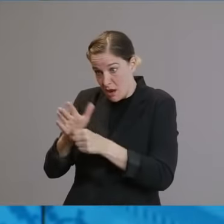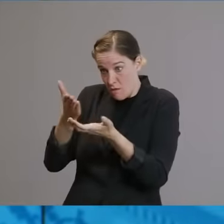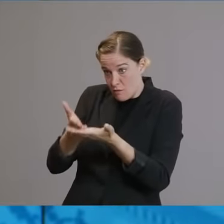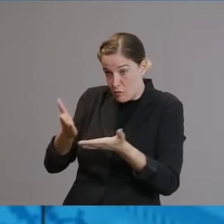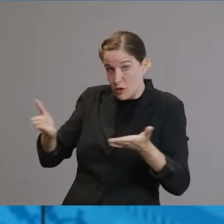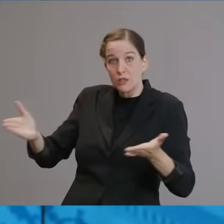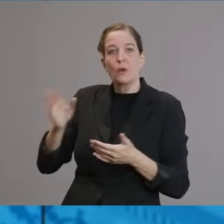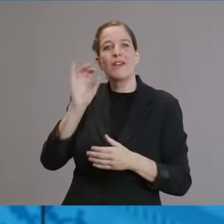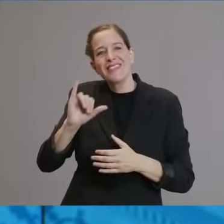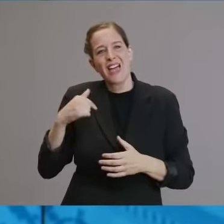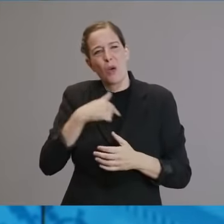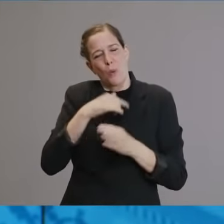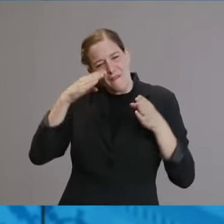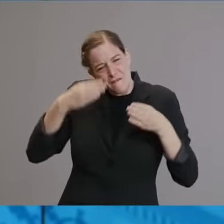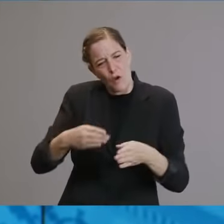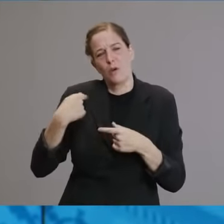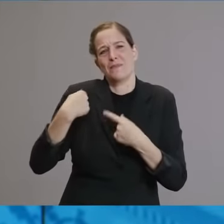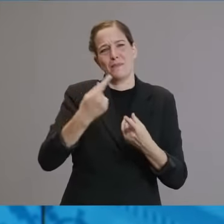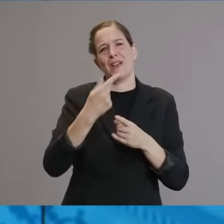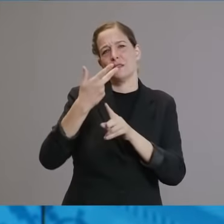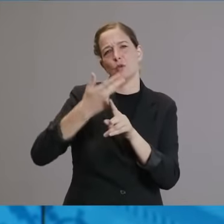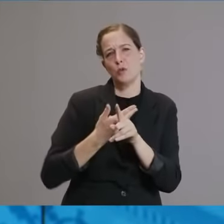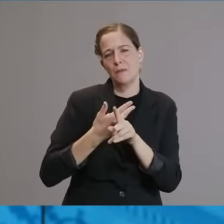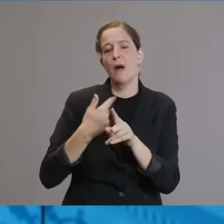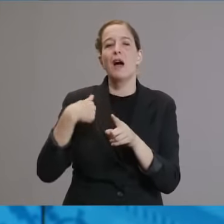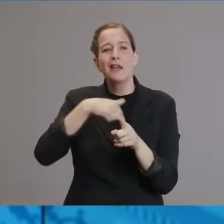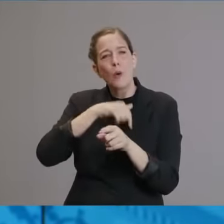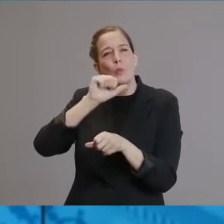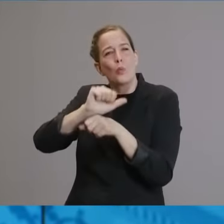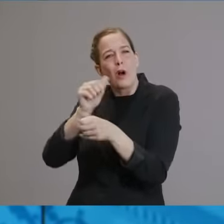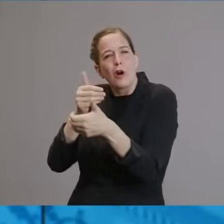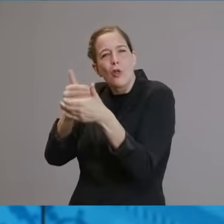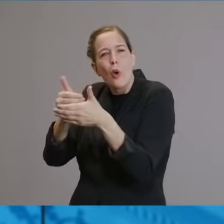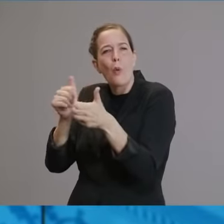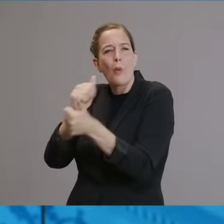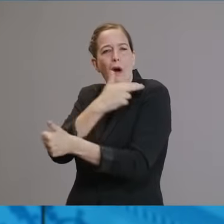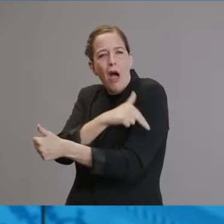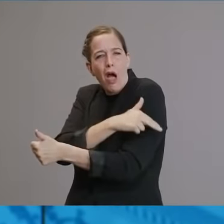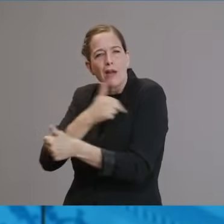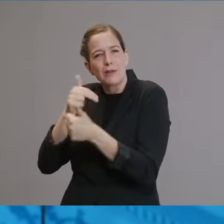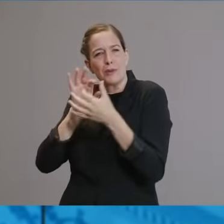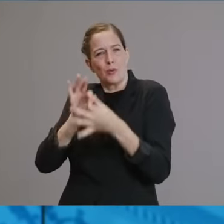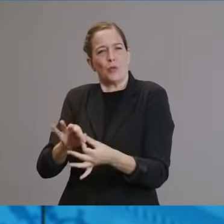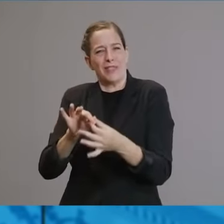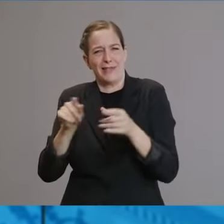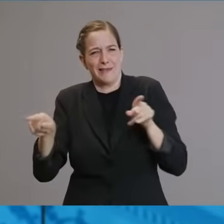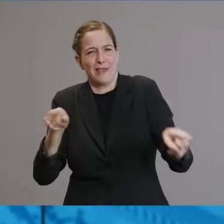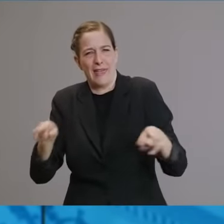THAT'S WHAT WE ARE PARTNERING WITH THE HOSPITALS ON. AND IT'S MY BELIEF THAT COME WHAT MAY